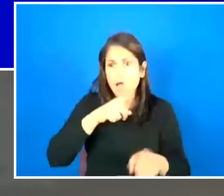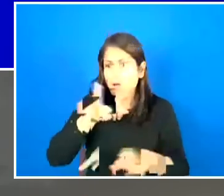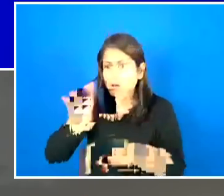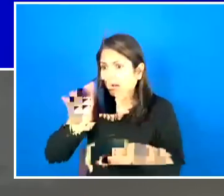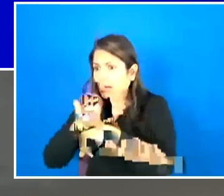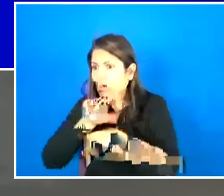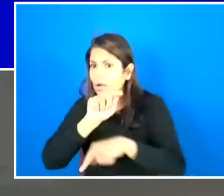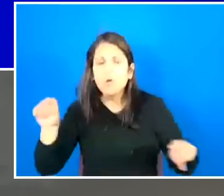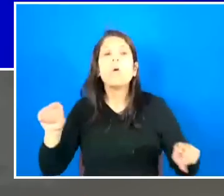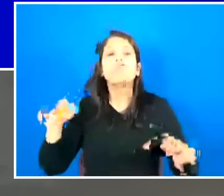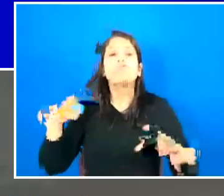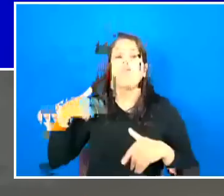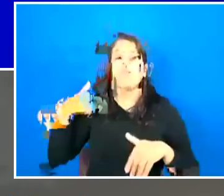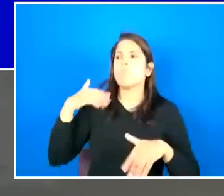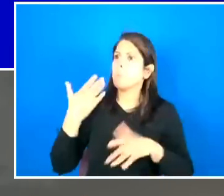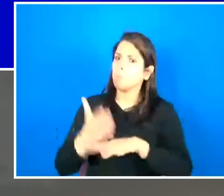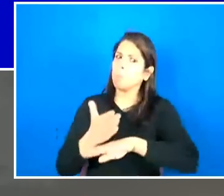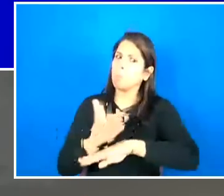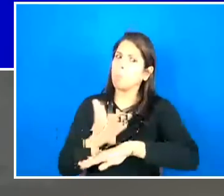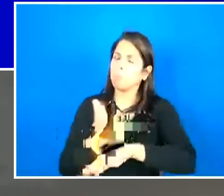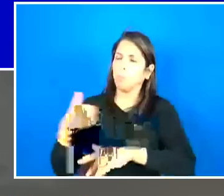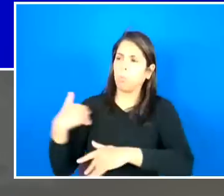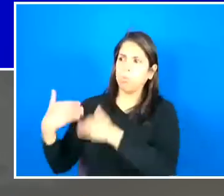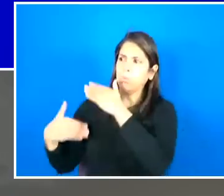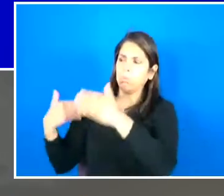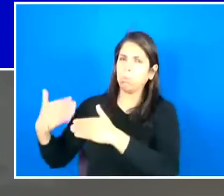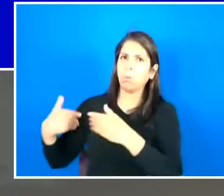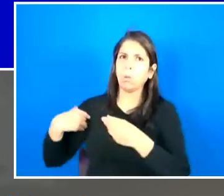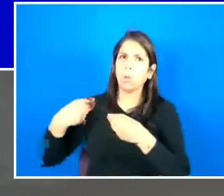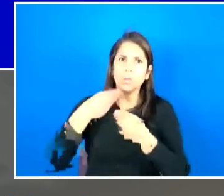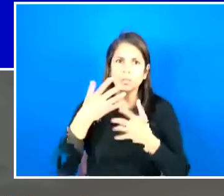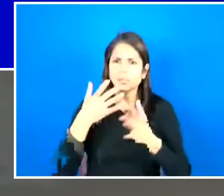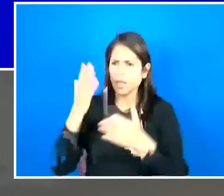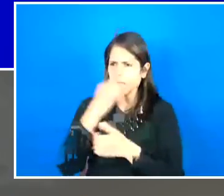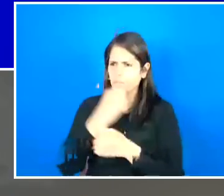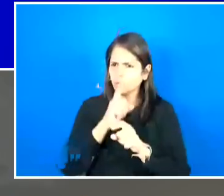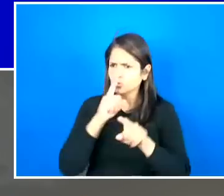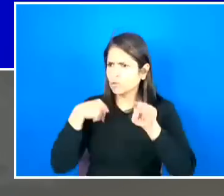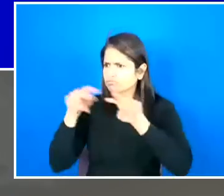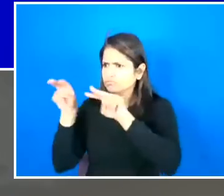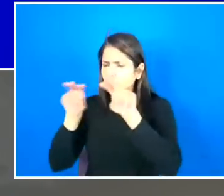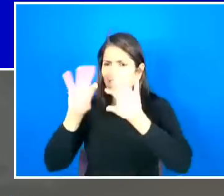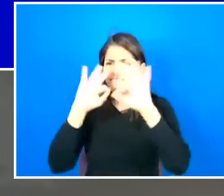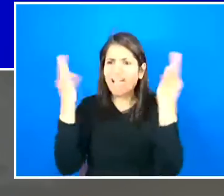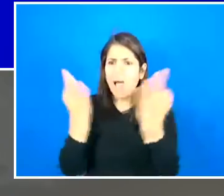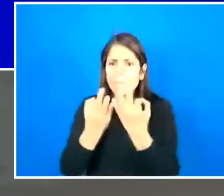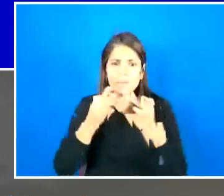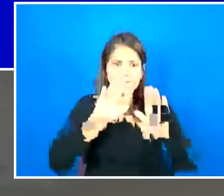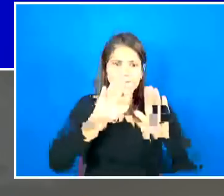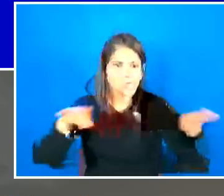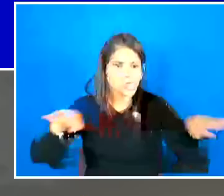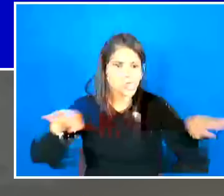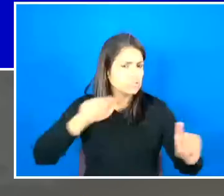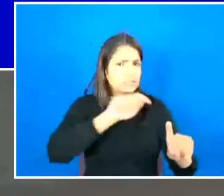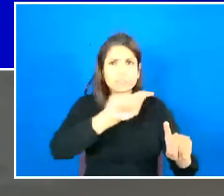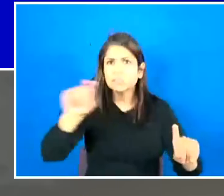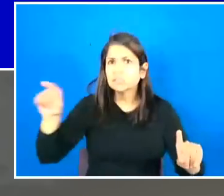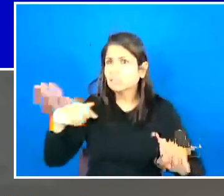IN THE MIDDLE OF THIS PAIN THERE'S GOING TO BE A BLOW TO THE DIGITAL DIVIDE AND REALLY PUT TECHNOLOGY IN THE